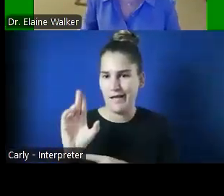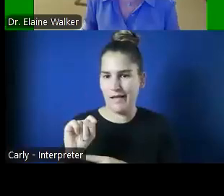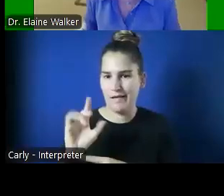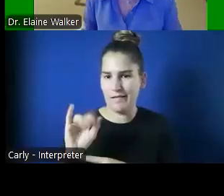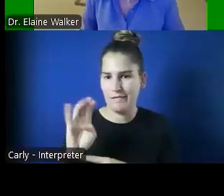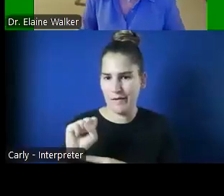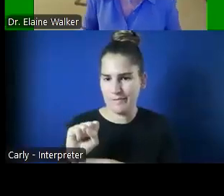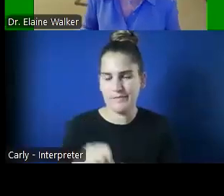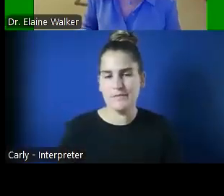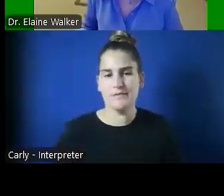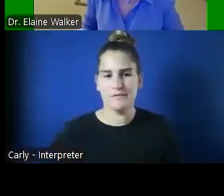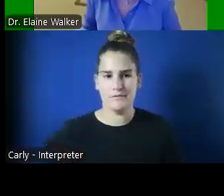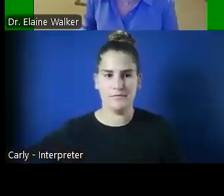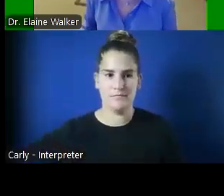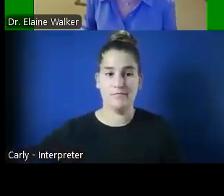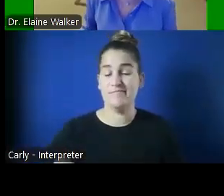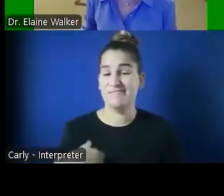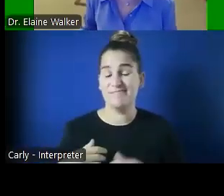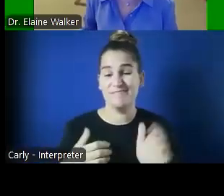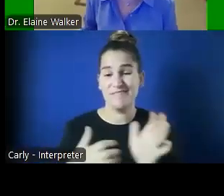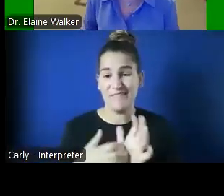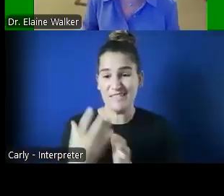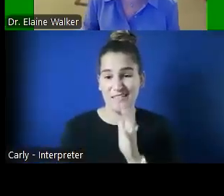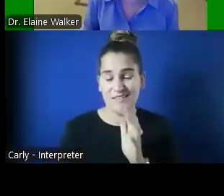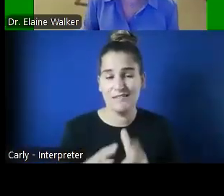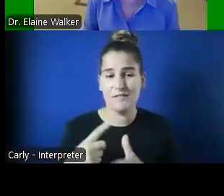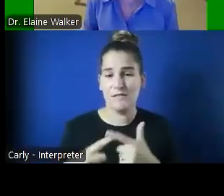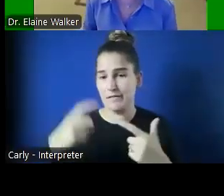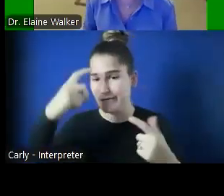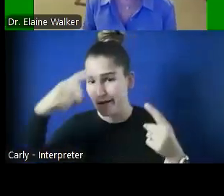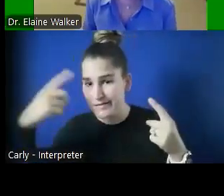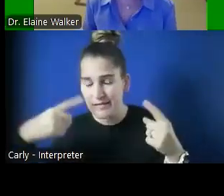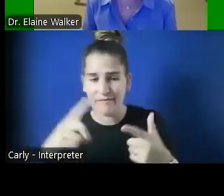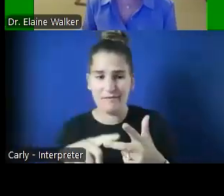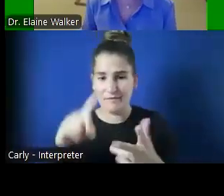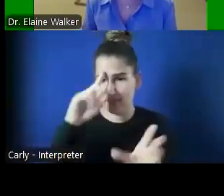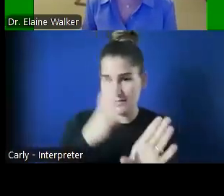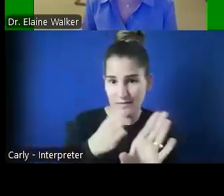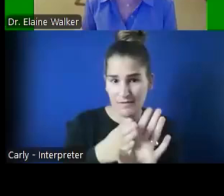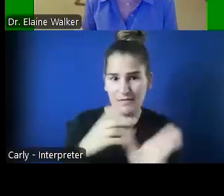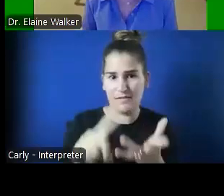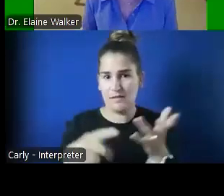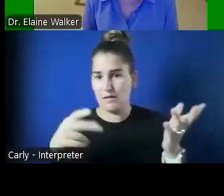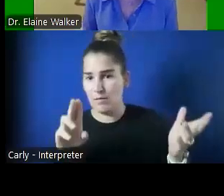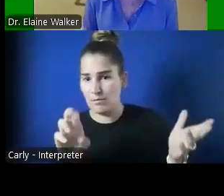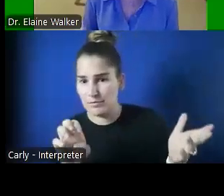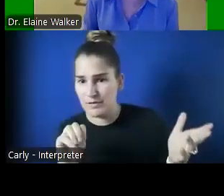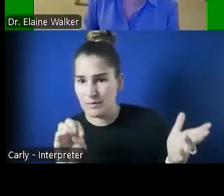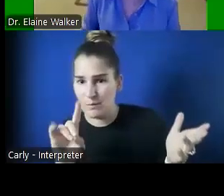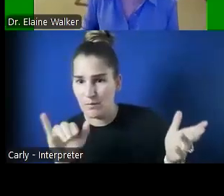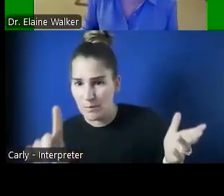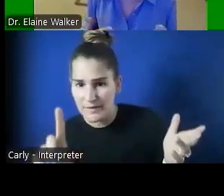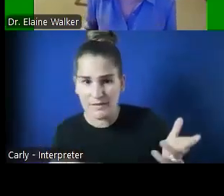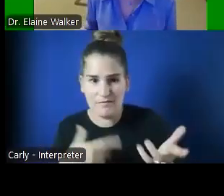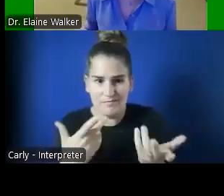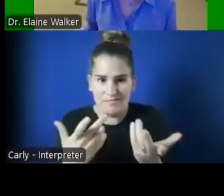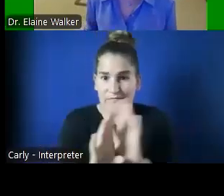in cognitive psychophysiological and premorbid developmental functioning um they seem to be